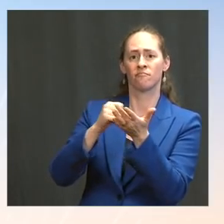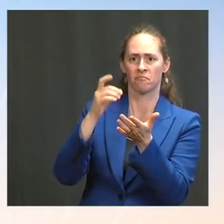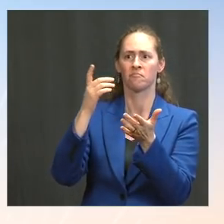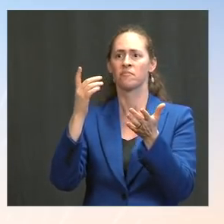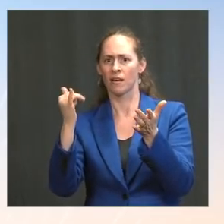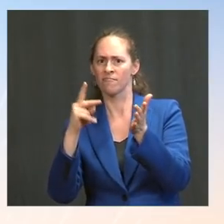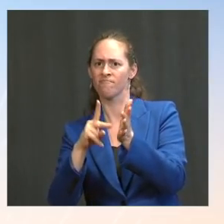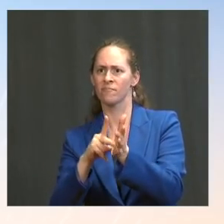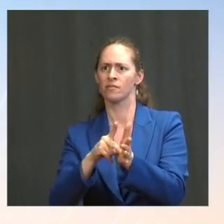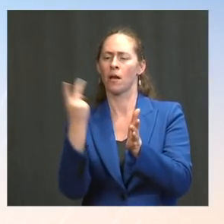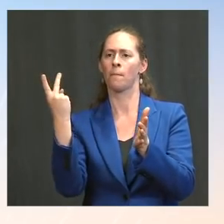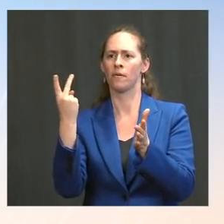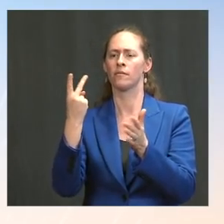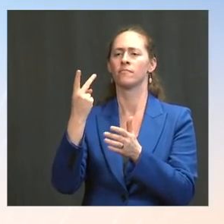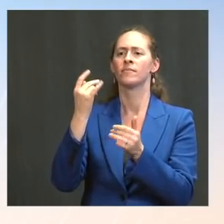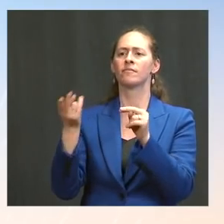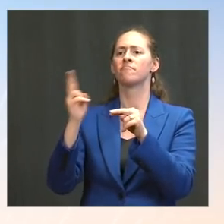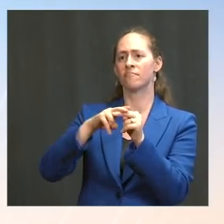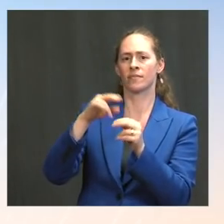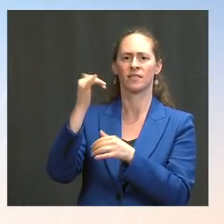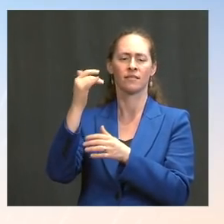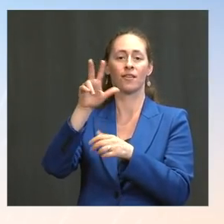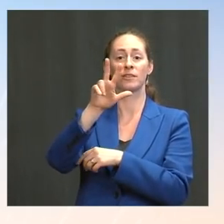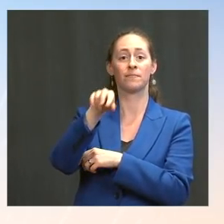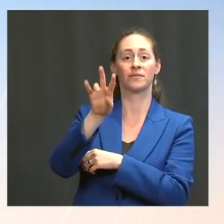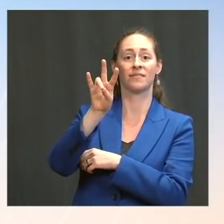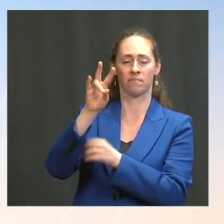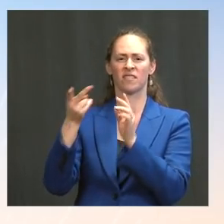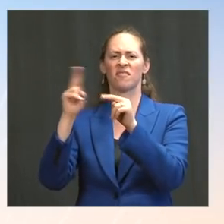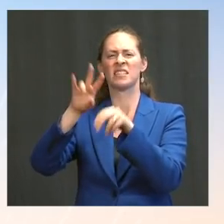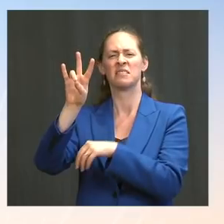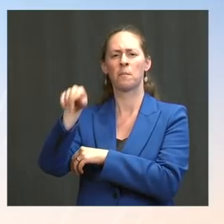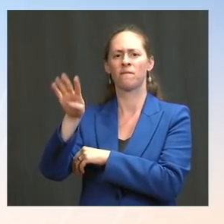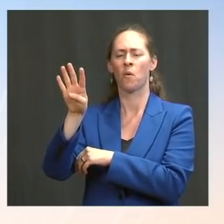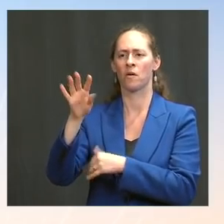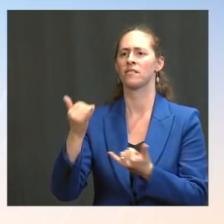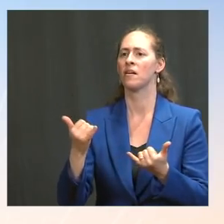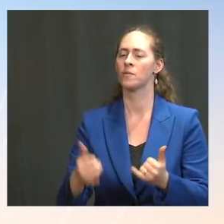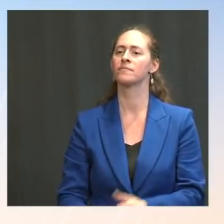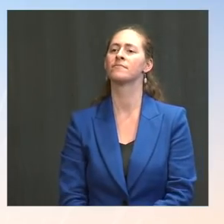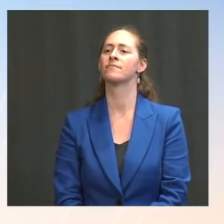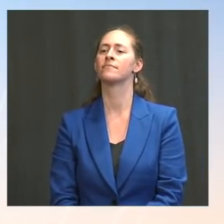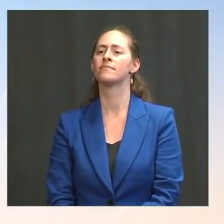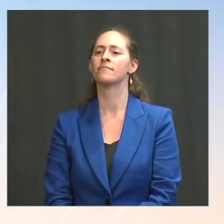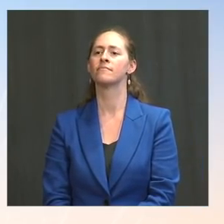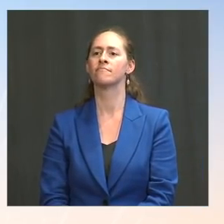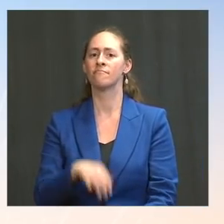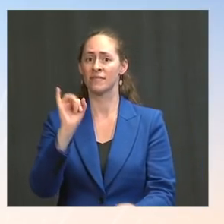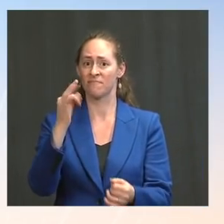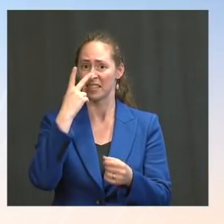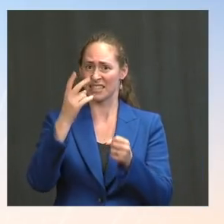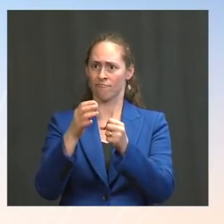And that's the -- if we -- if we achieve that growth in that range, we would be the highest in nearly 40 years.